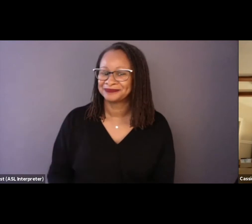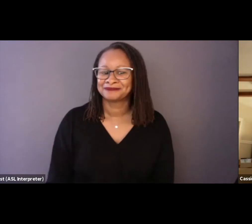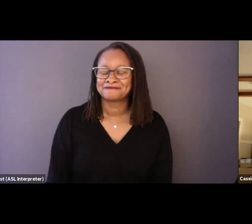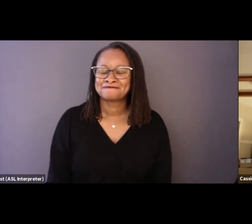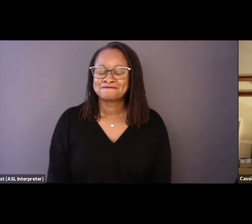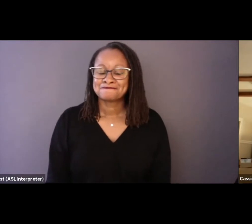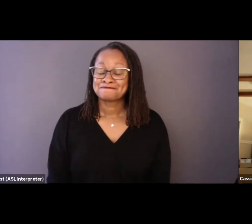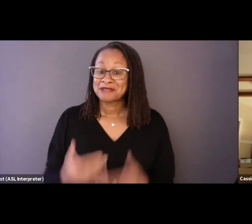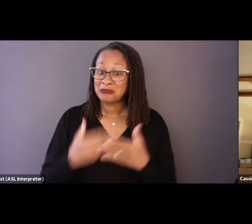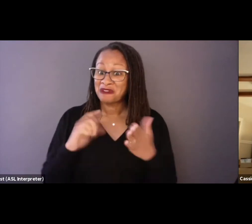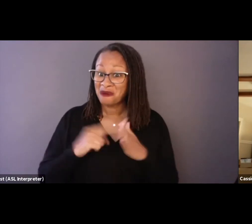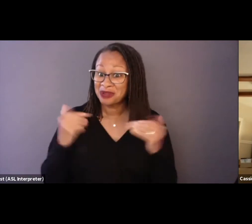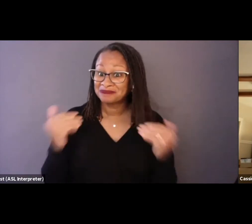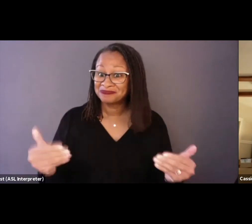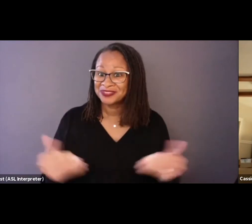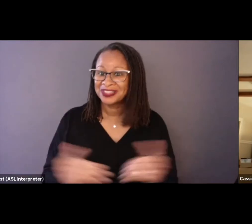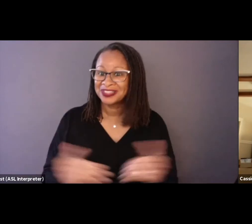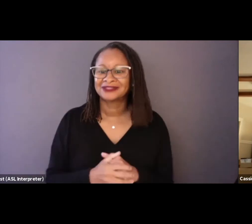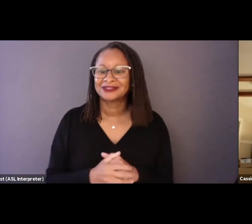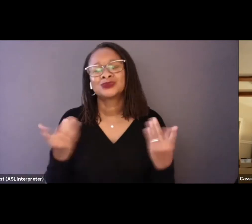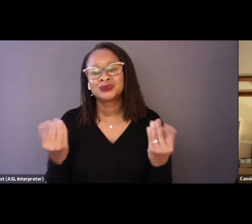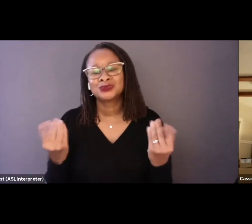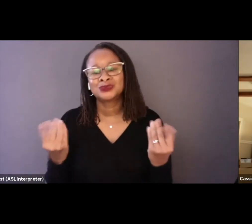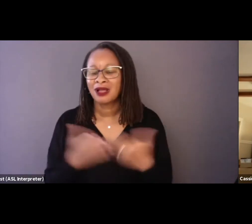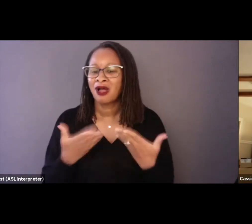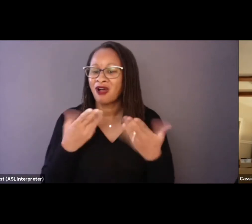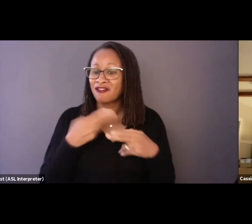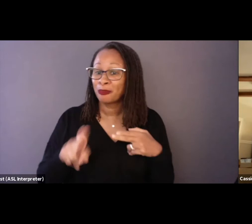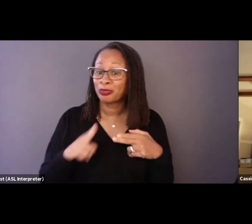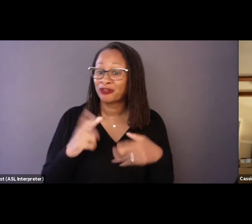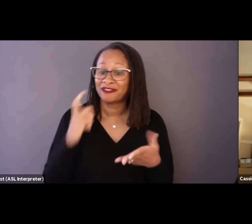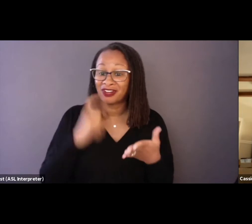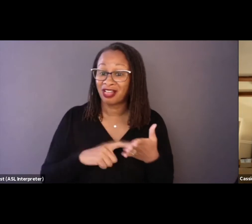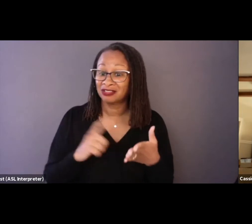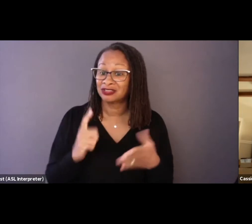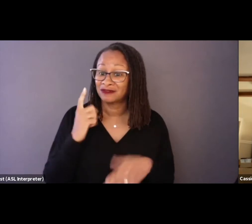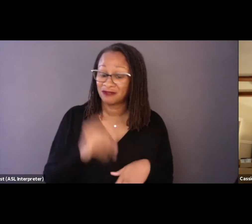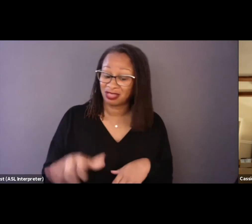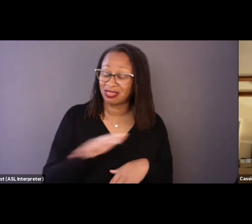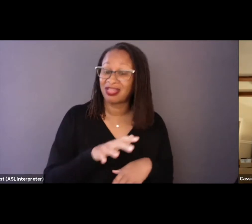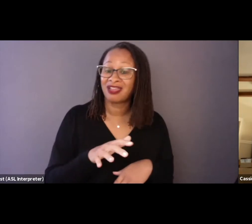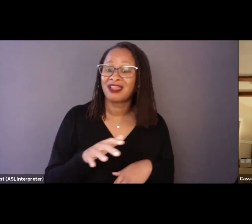Before we get started, I would like to offer a brief Land Acknowledgement as we always do.